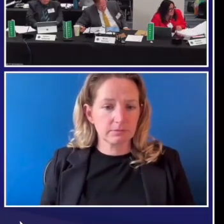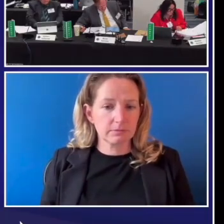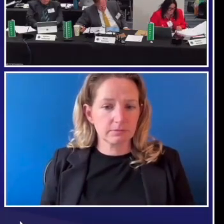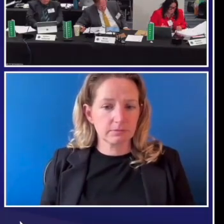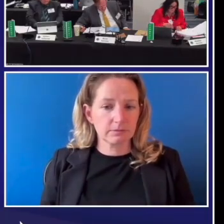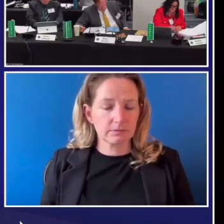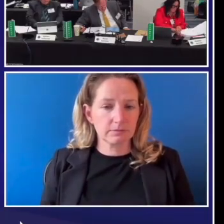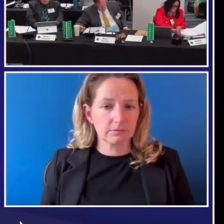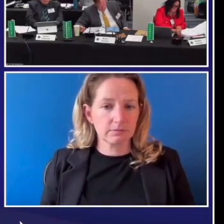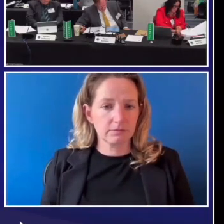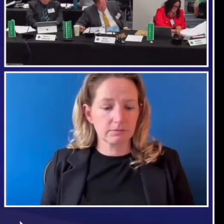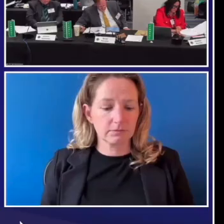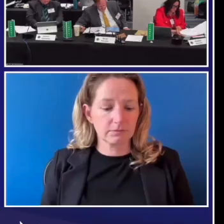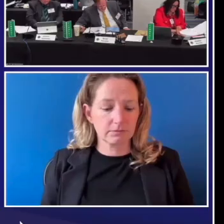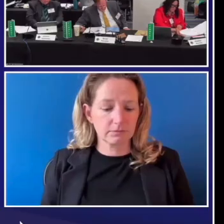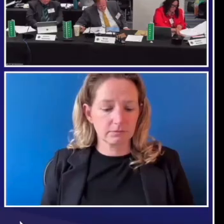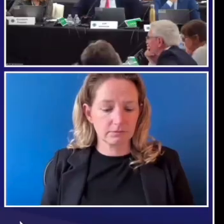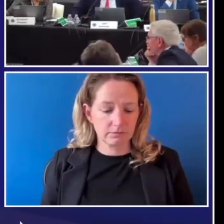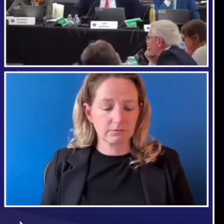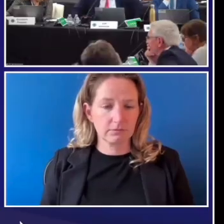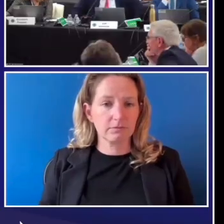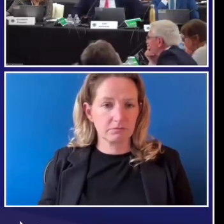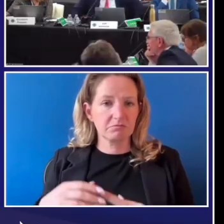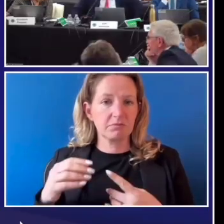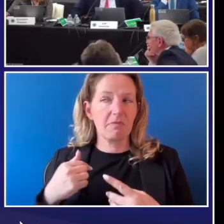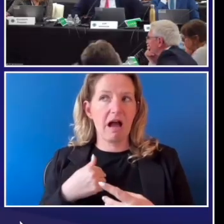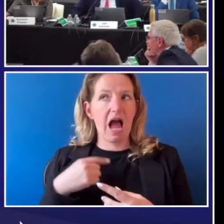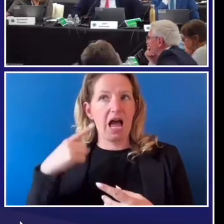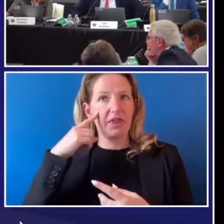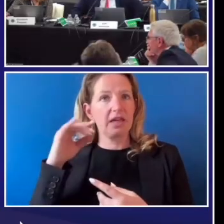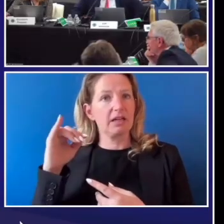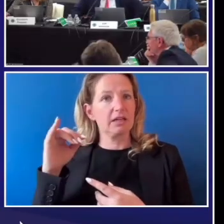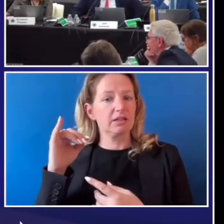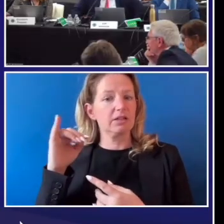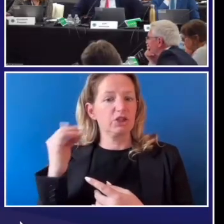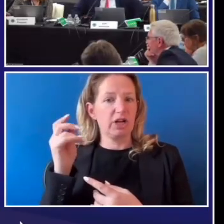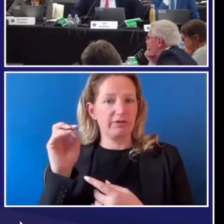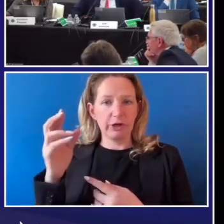Yeah, I think I think Jennifer brought a good point in terms of the source, so that's something that we're going to take a look at.